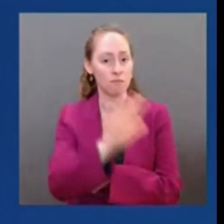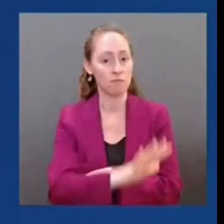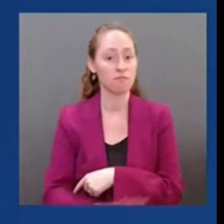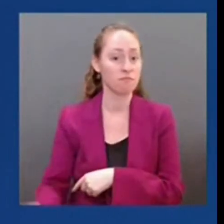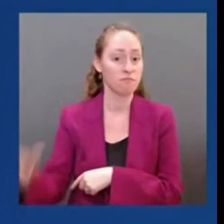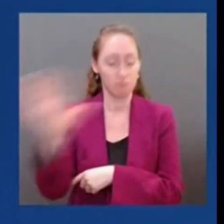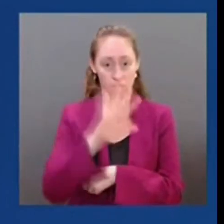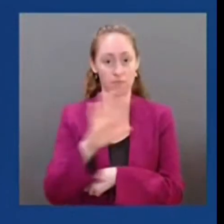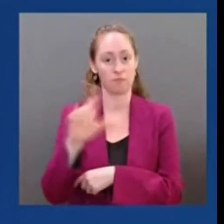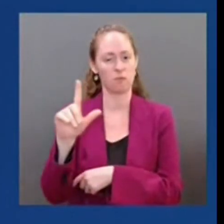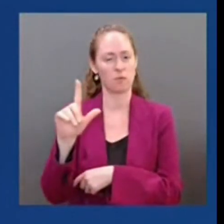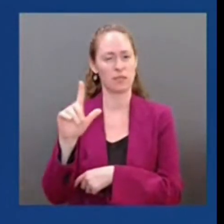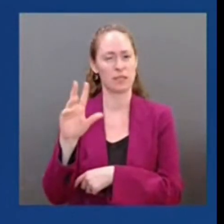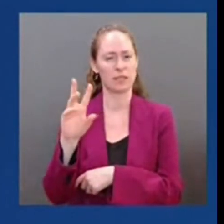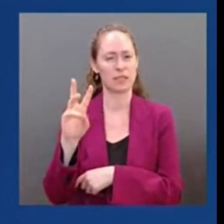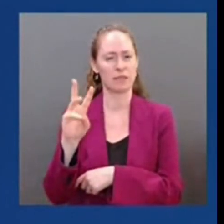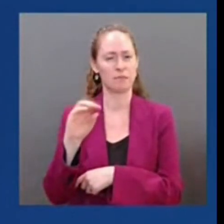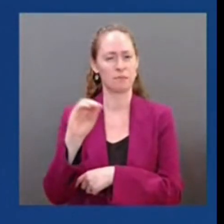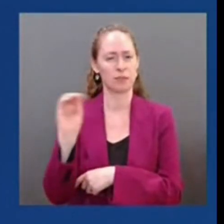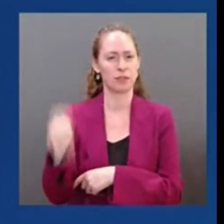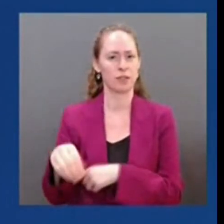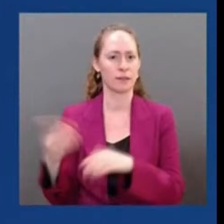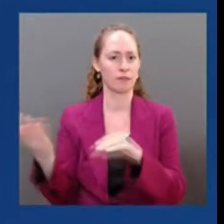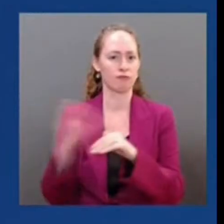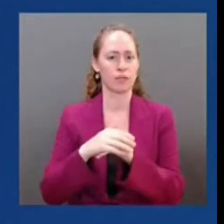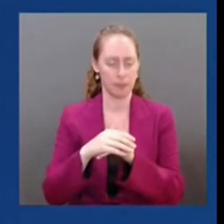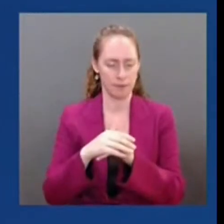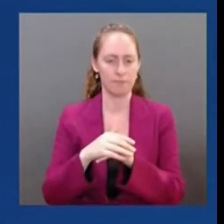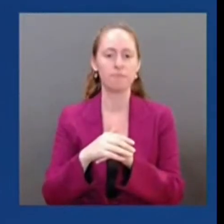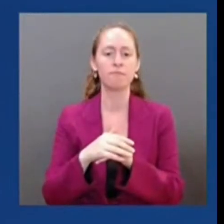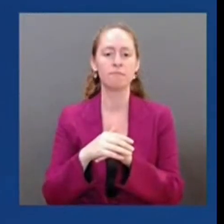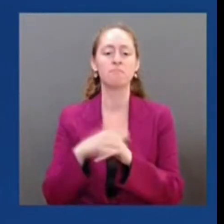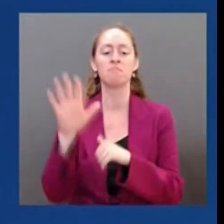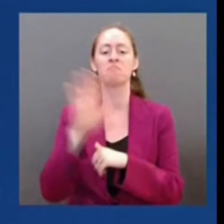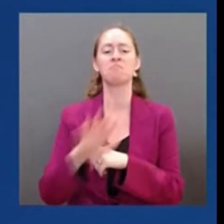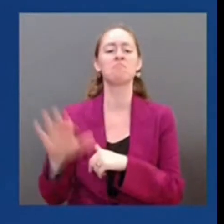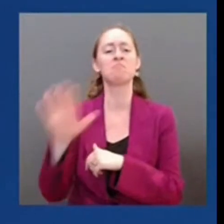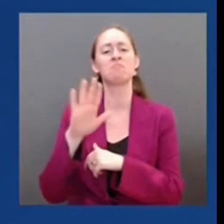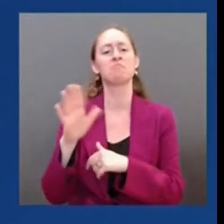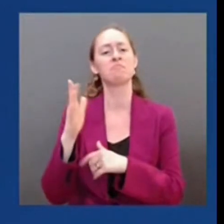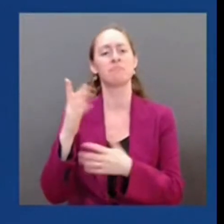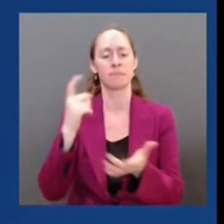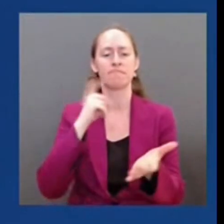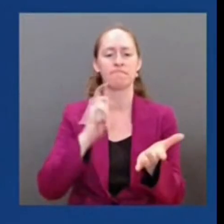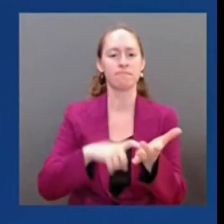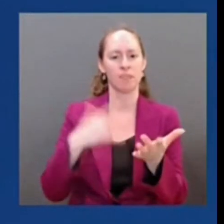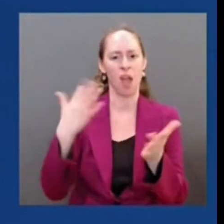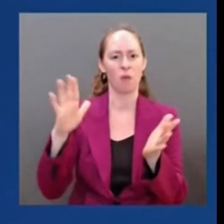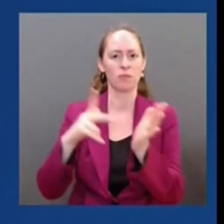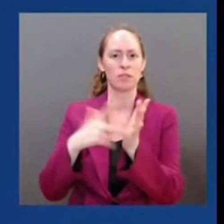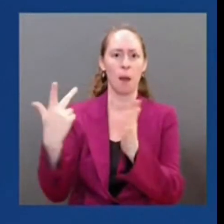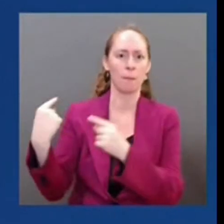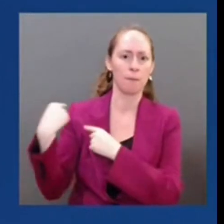WHICH IS AN INCREASE NATIONALLY ABOUT 26% OVER THE PRIOUS